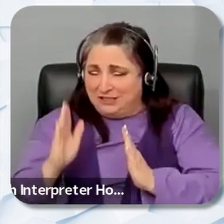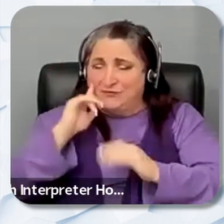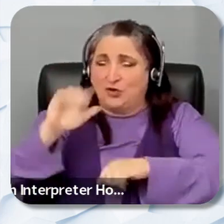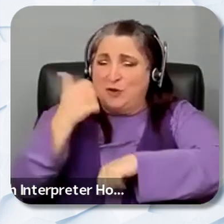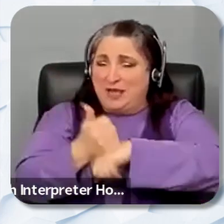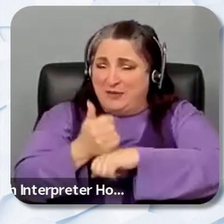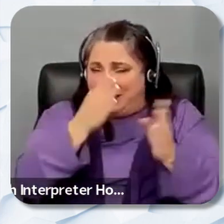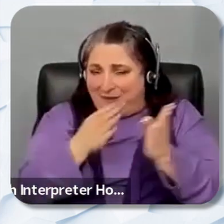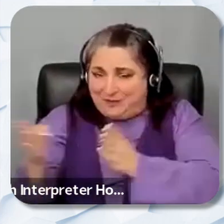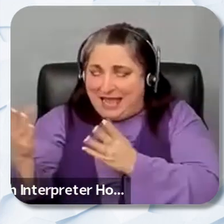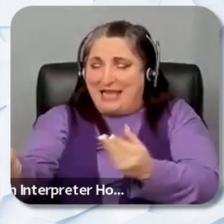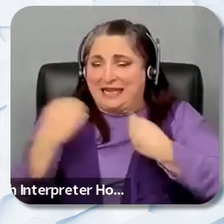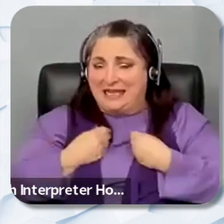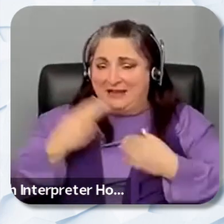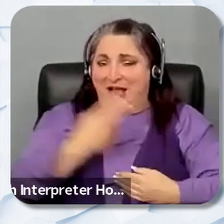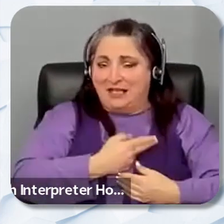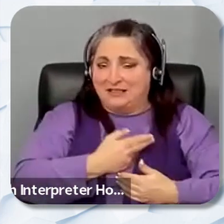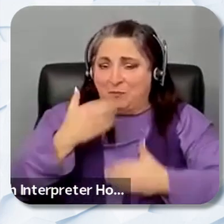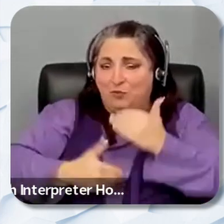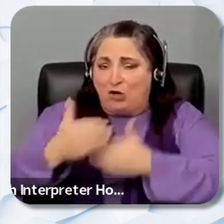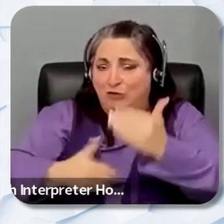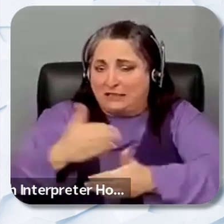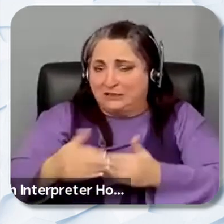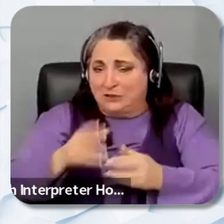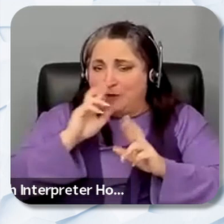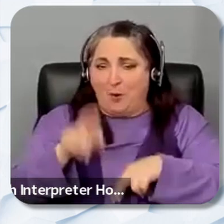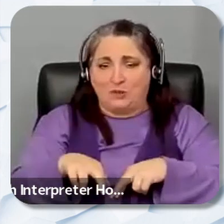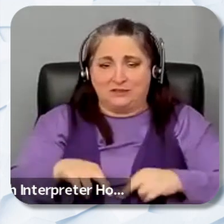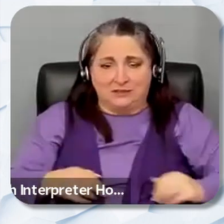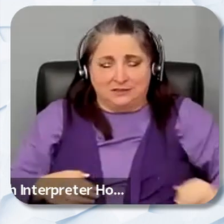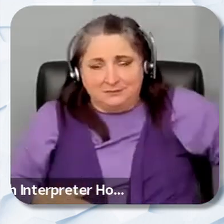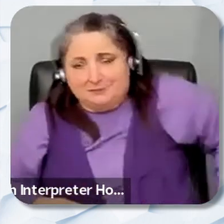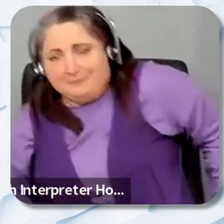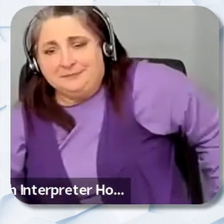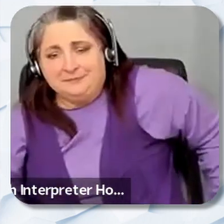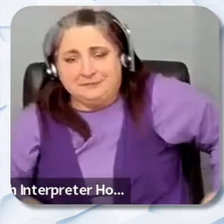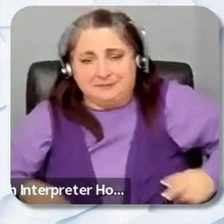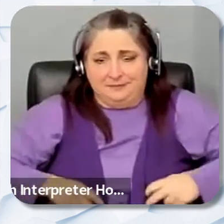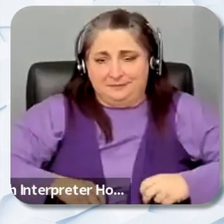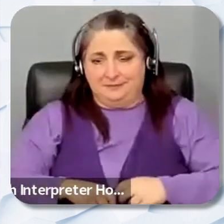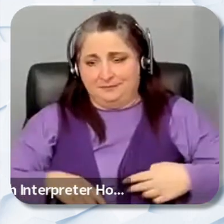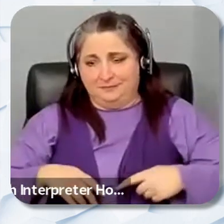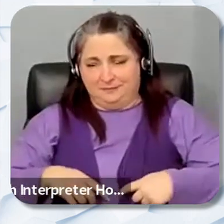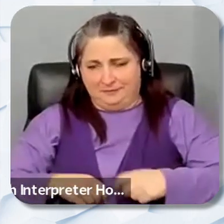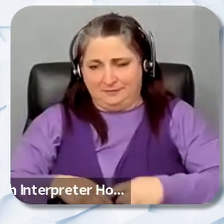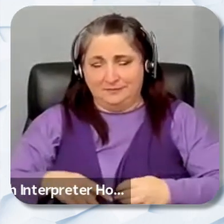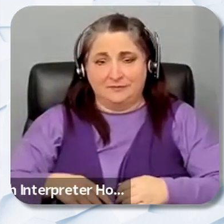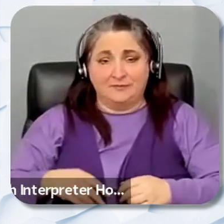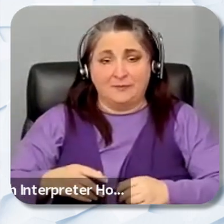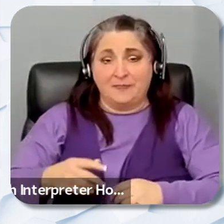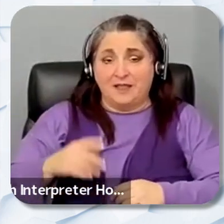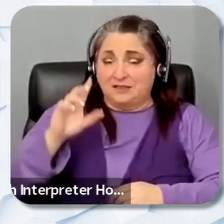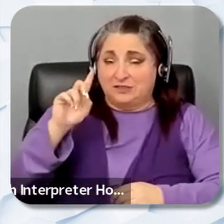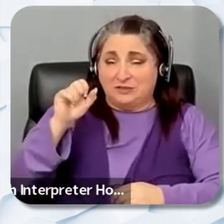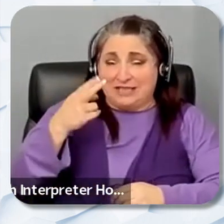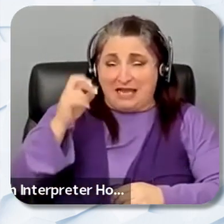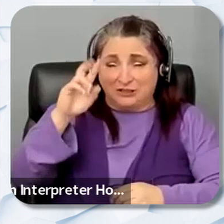provide us progress reports. Okay. So, "Is the dashboard performance data included in